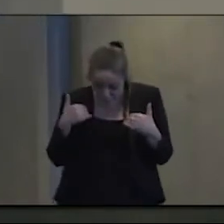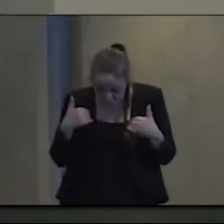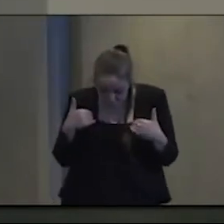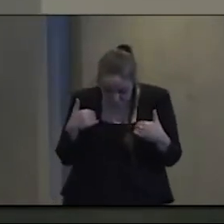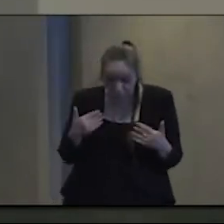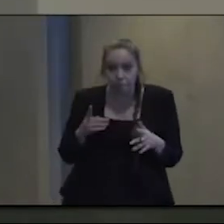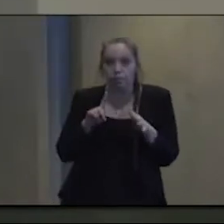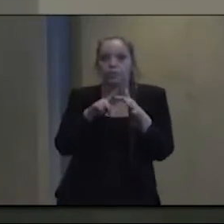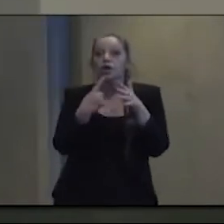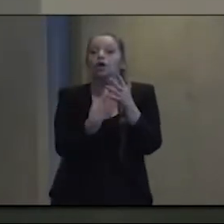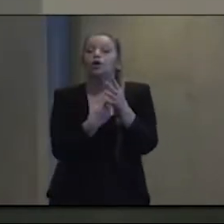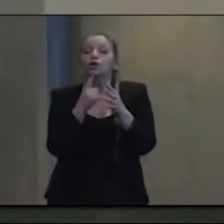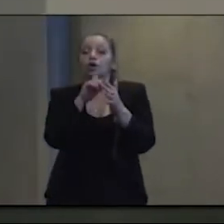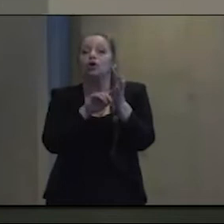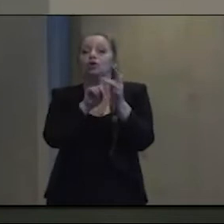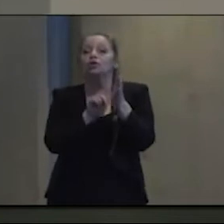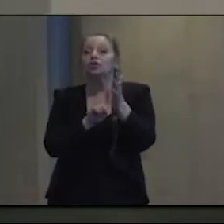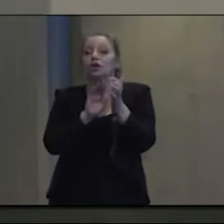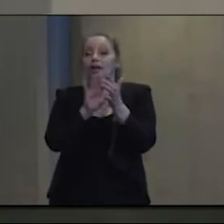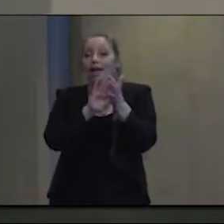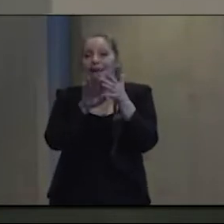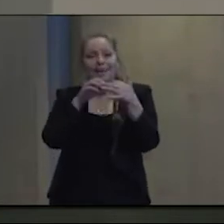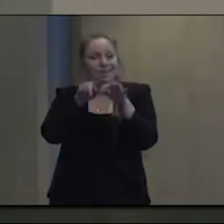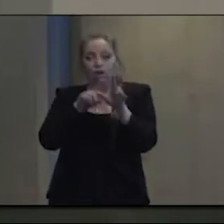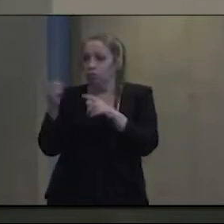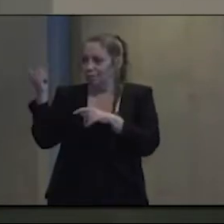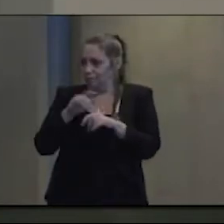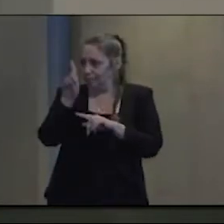Dr Jill Cainey who's joining us today has an extensive background and expertise